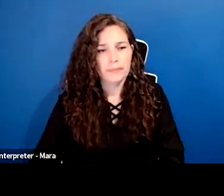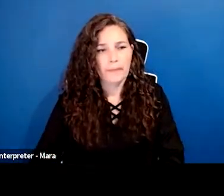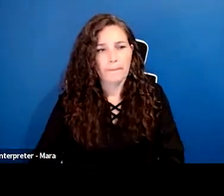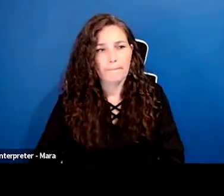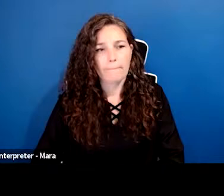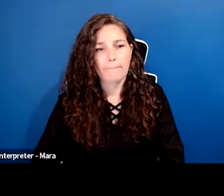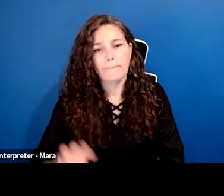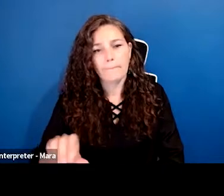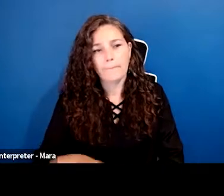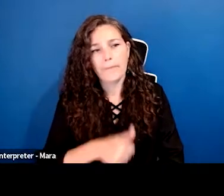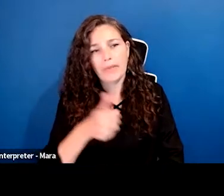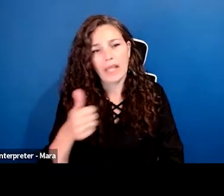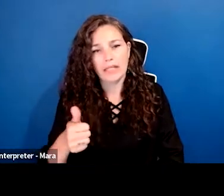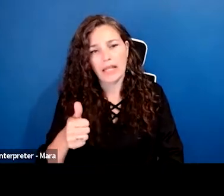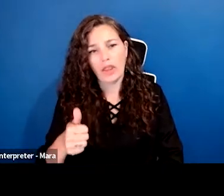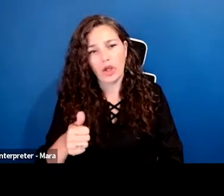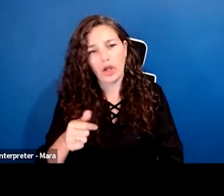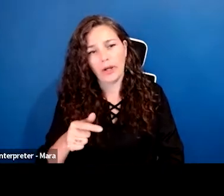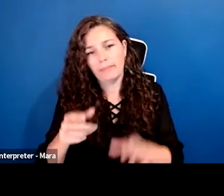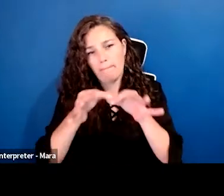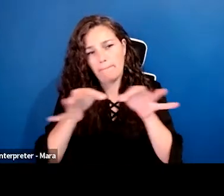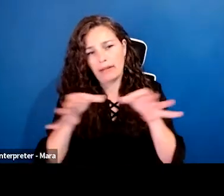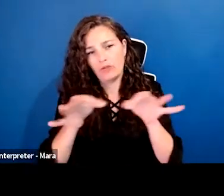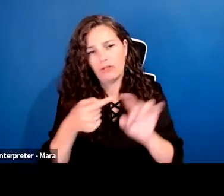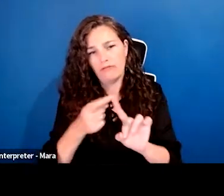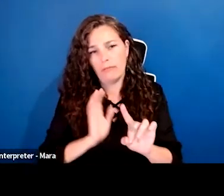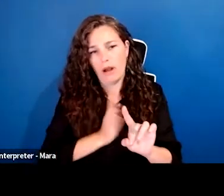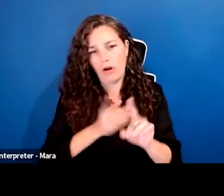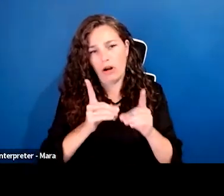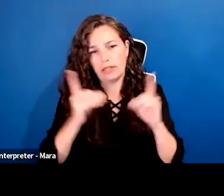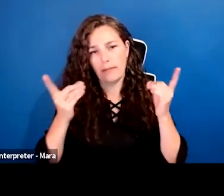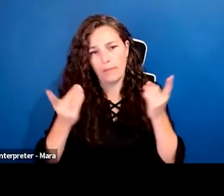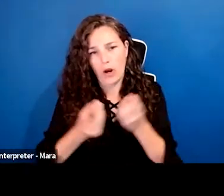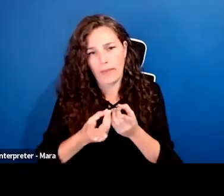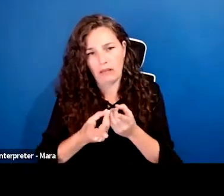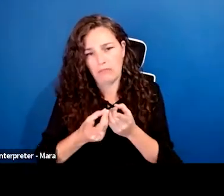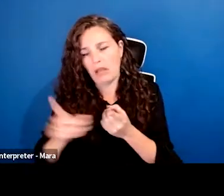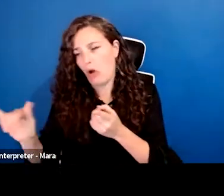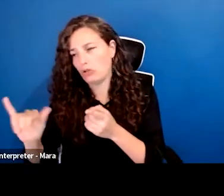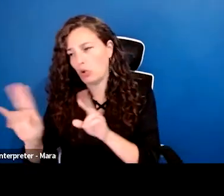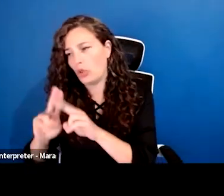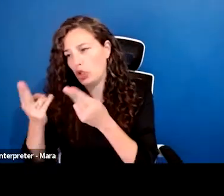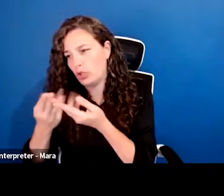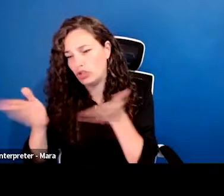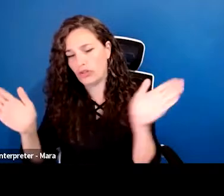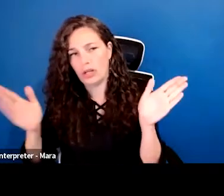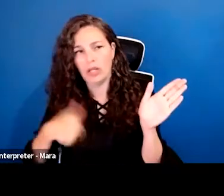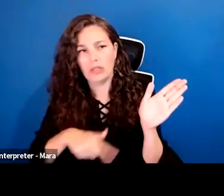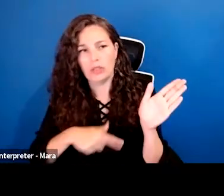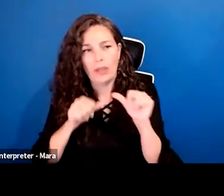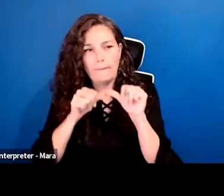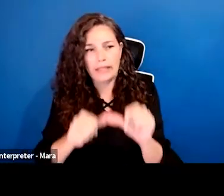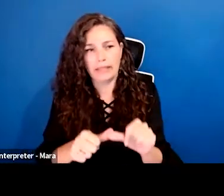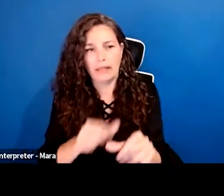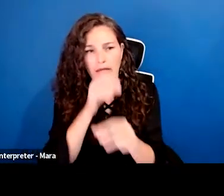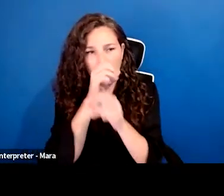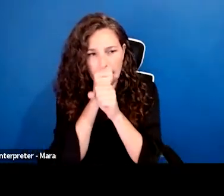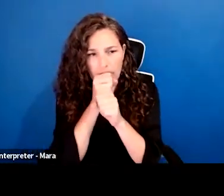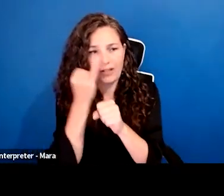Another mantra of our department and the union in general is we maintain confidentiality wherever possible.